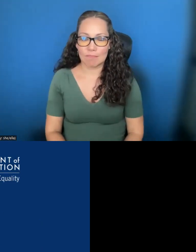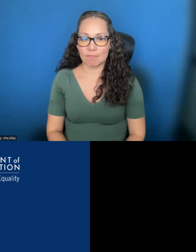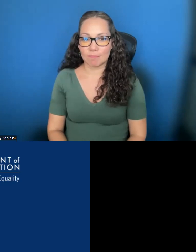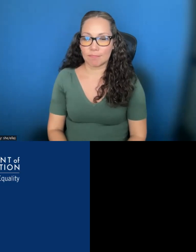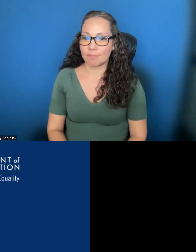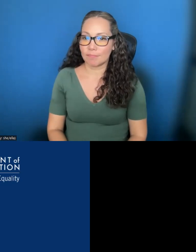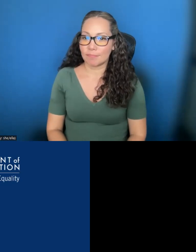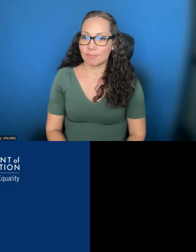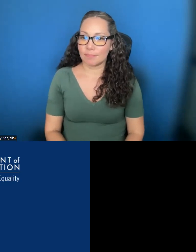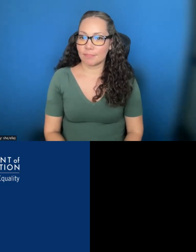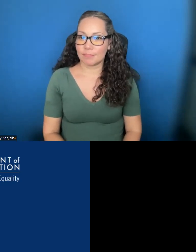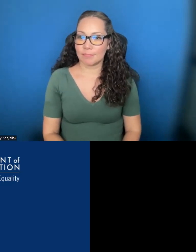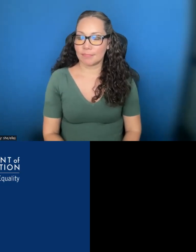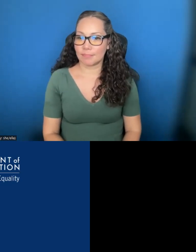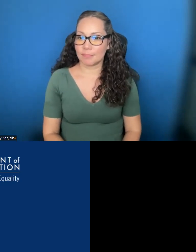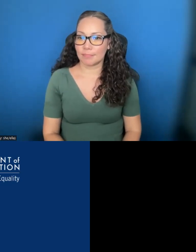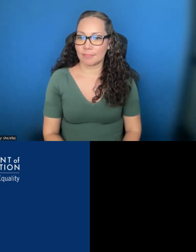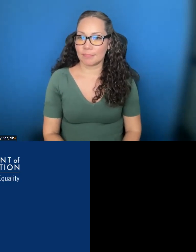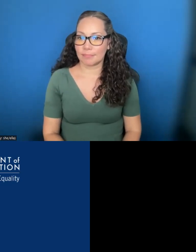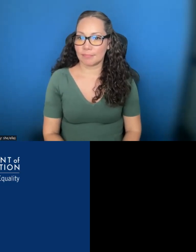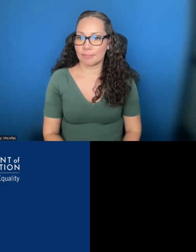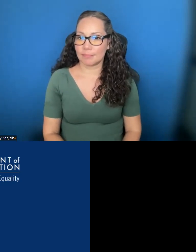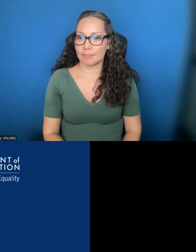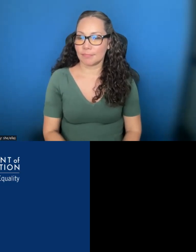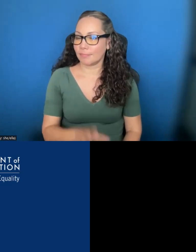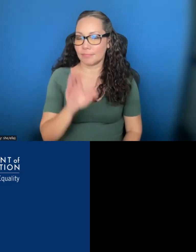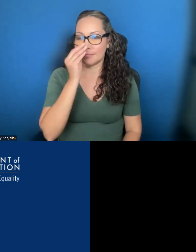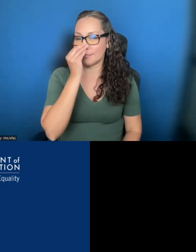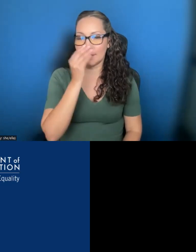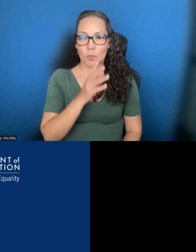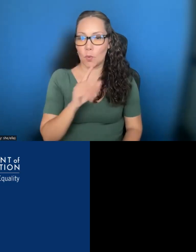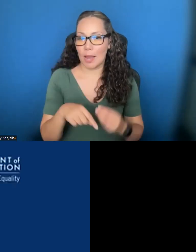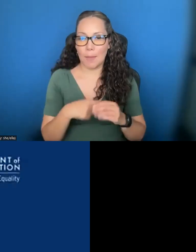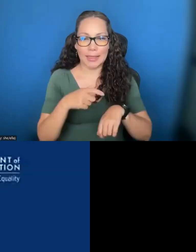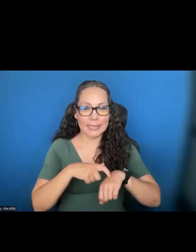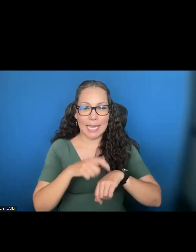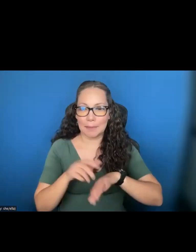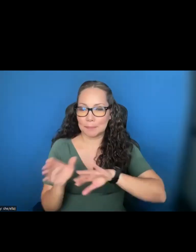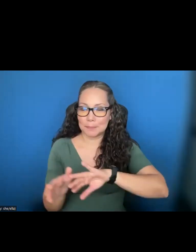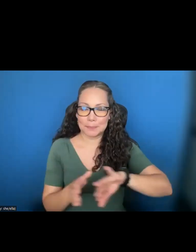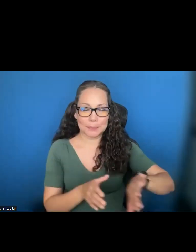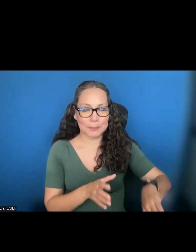Anna thank you don't worry about the time mark bequeathed it to you so you're fine so okay so